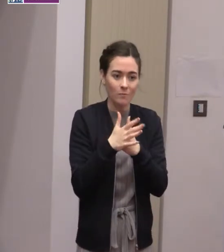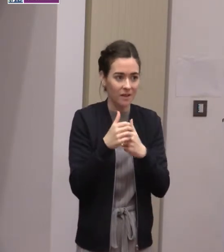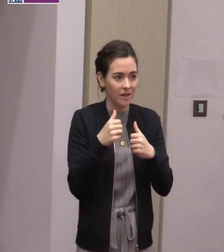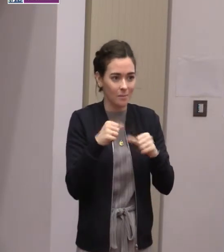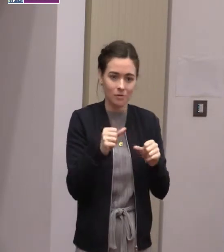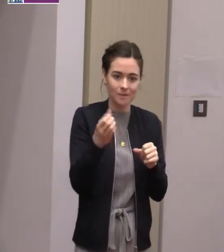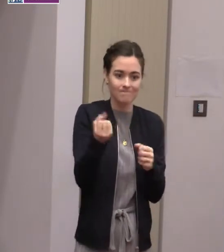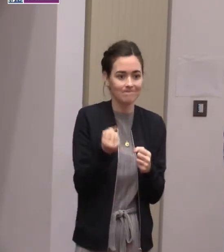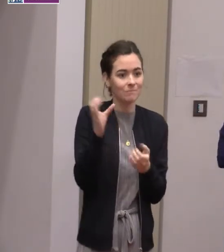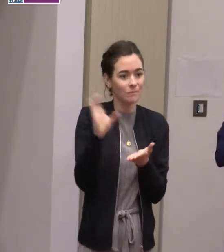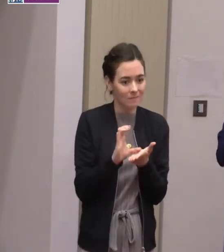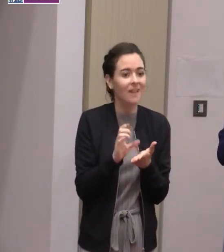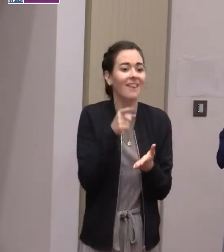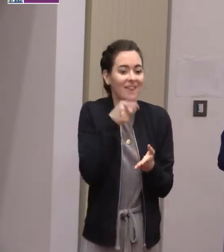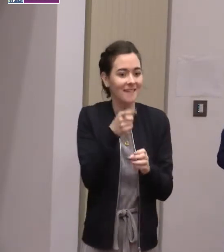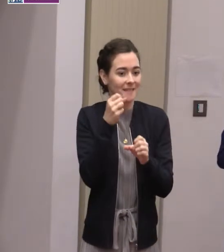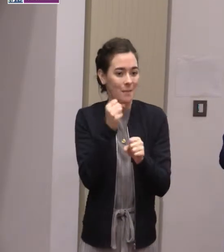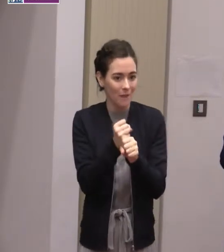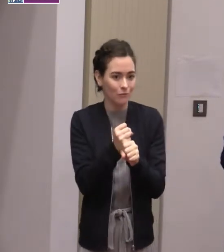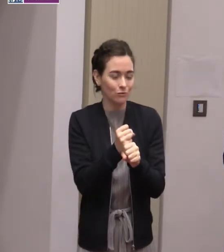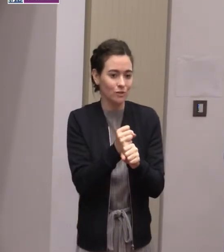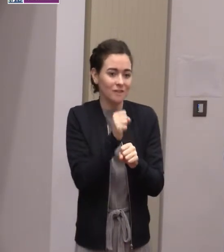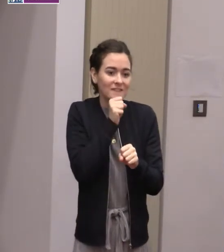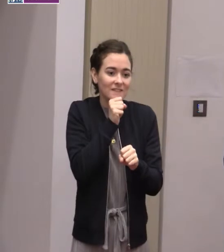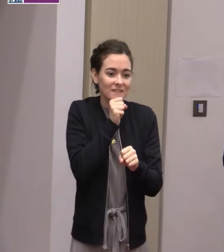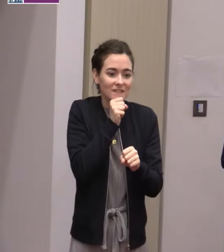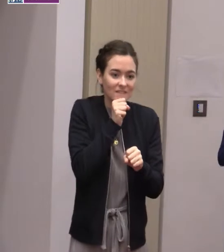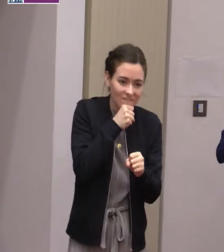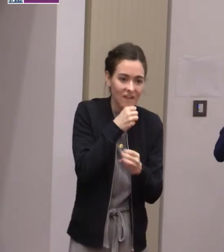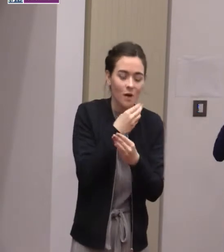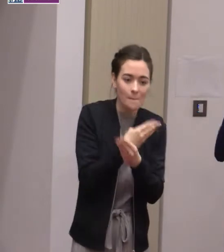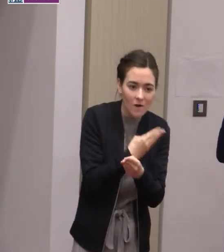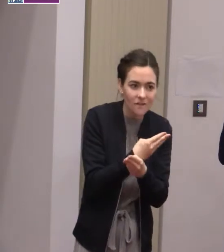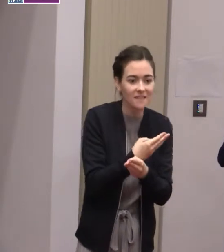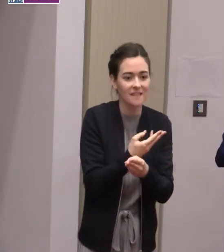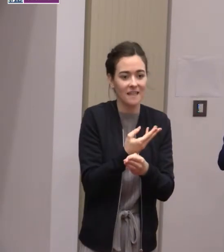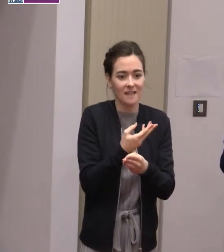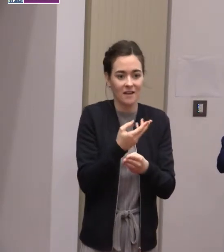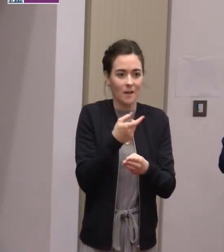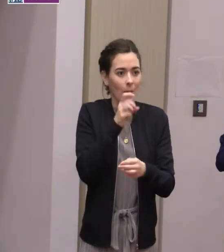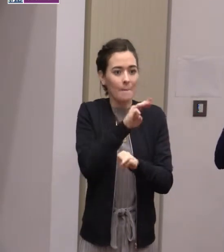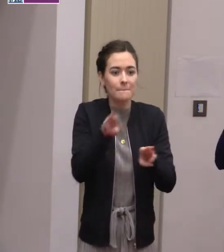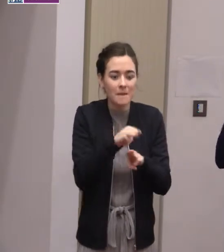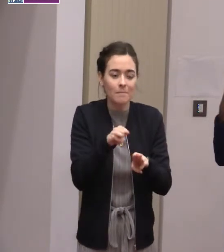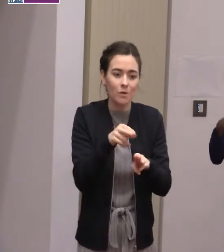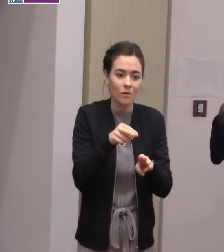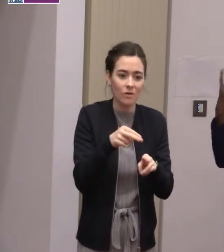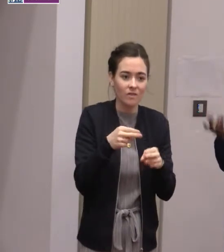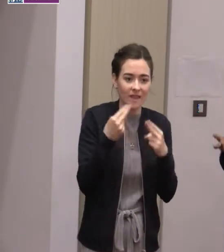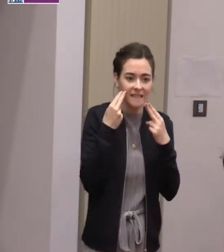for cash transfer is about severe poverty, persons that require an intensive level of